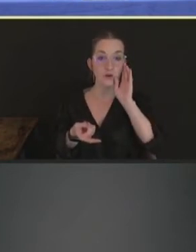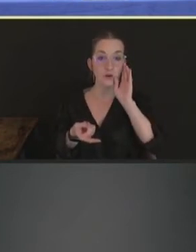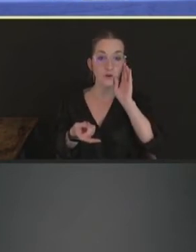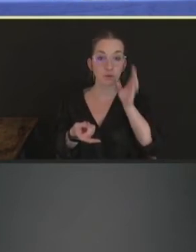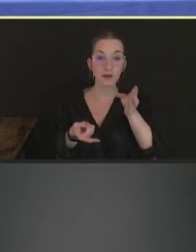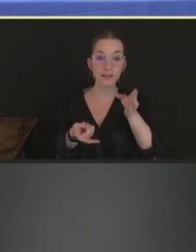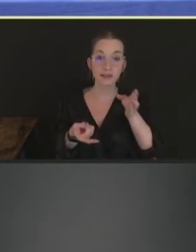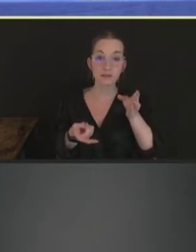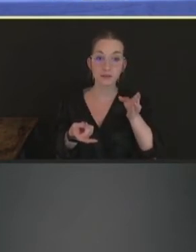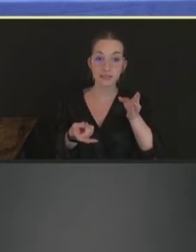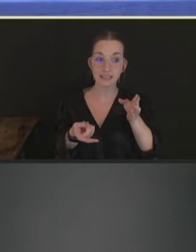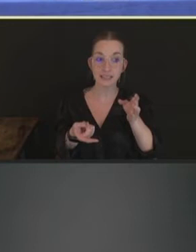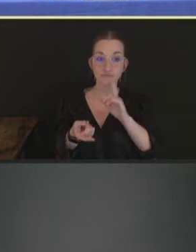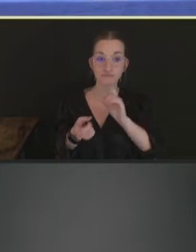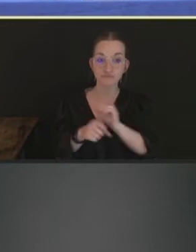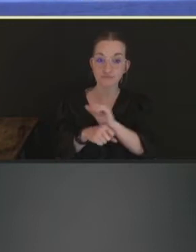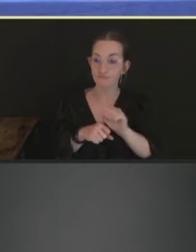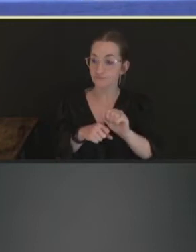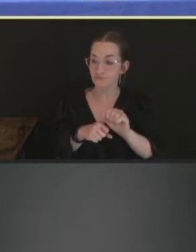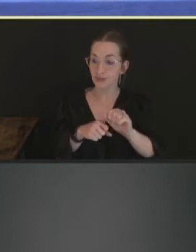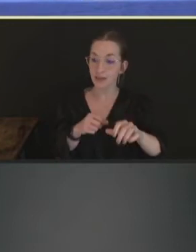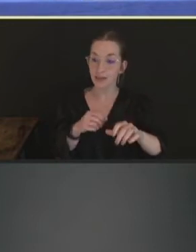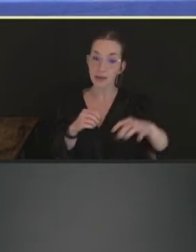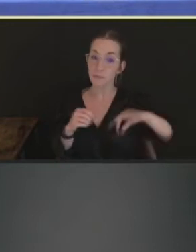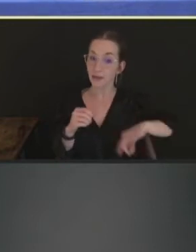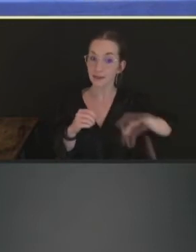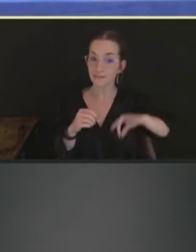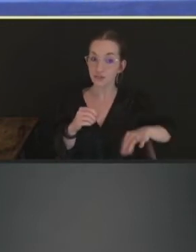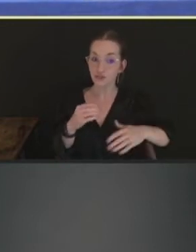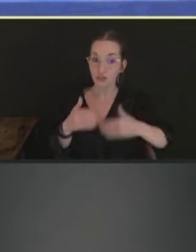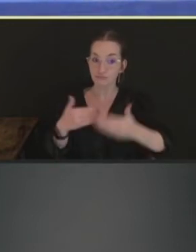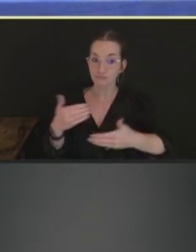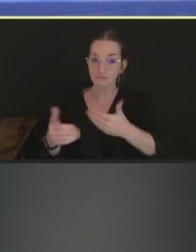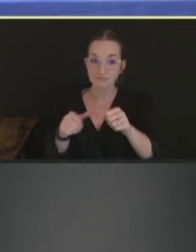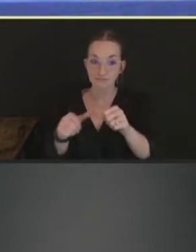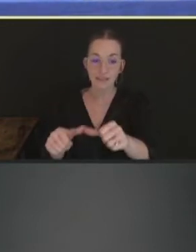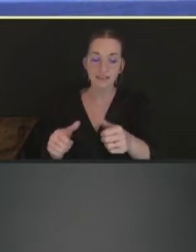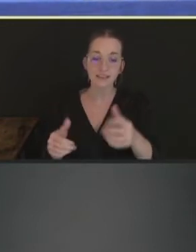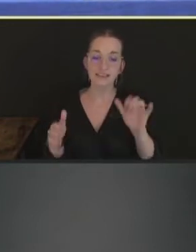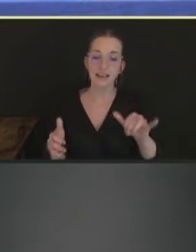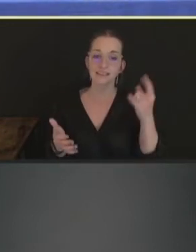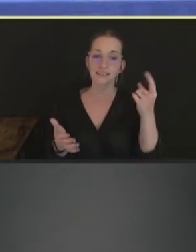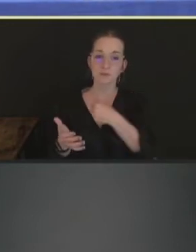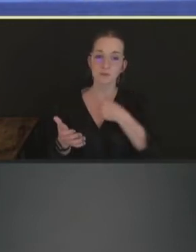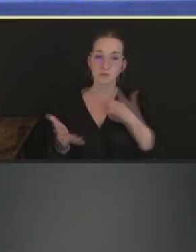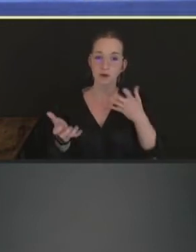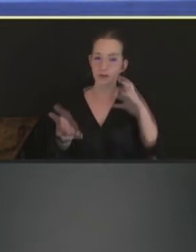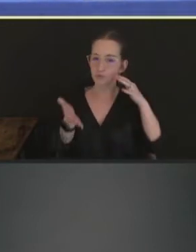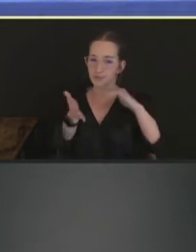And that's something we'd like to look at in the near future.